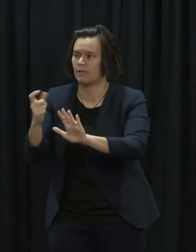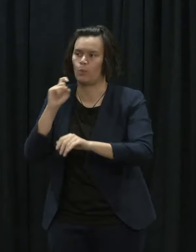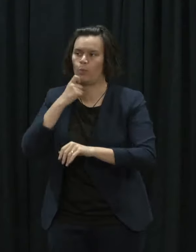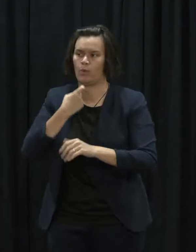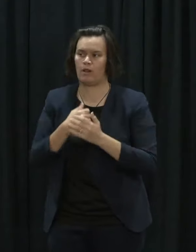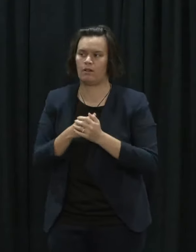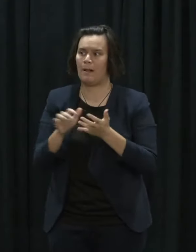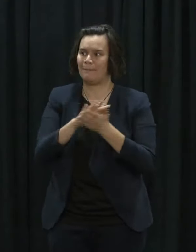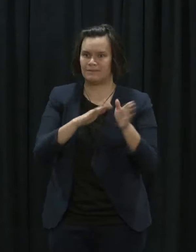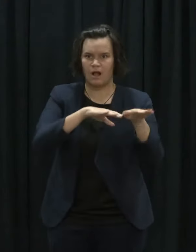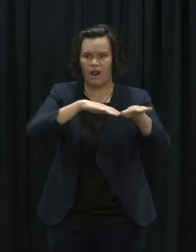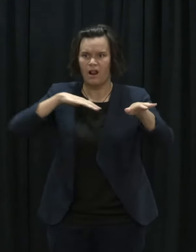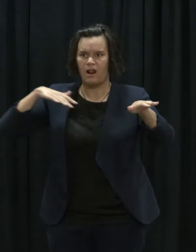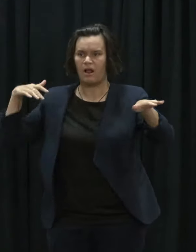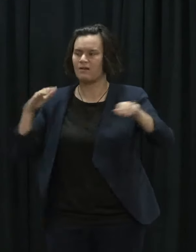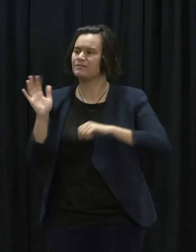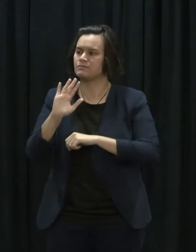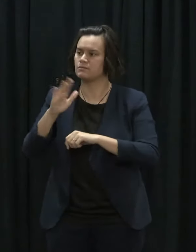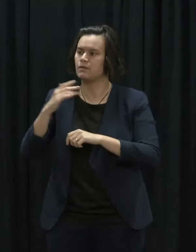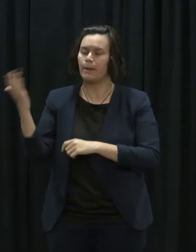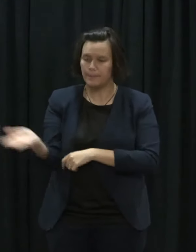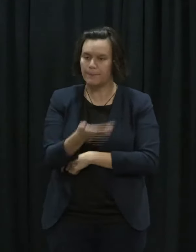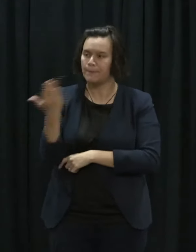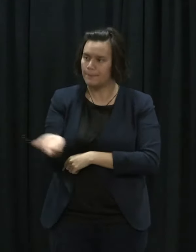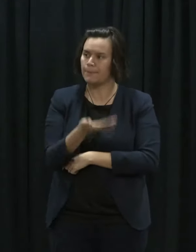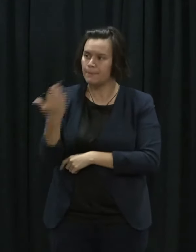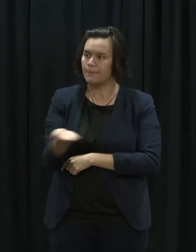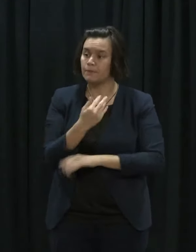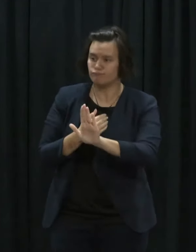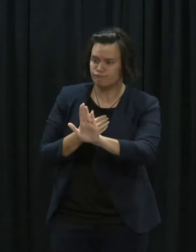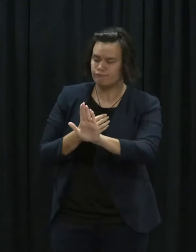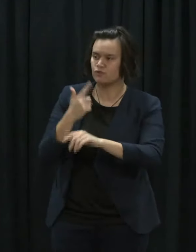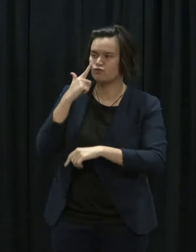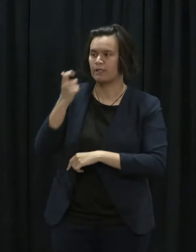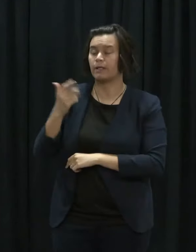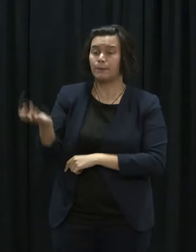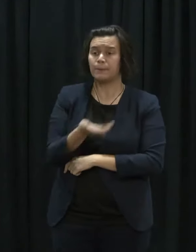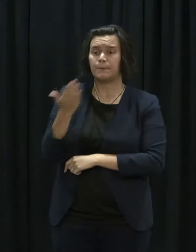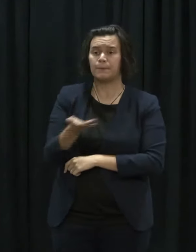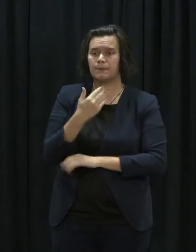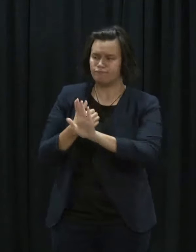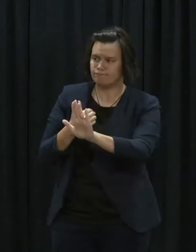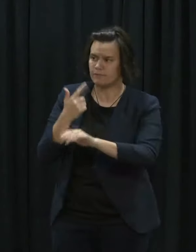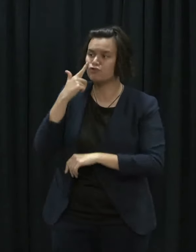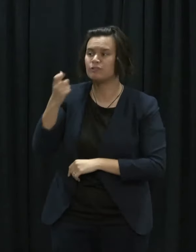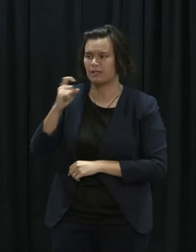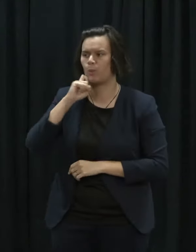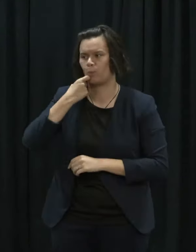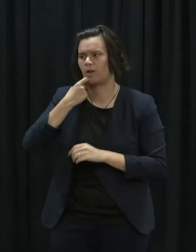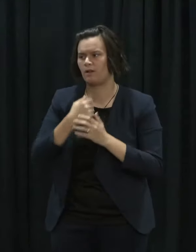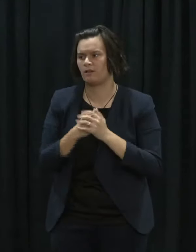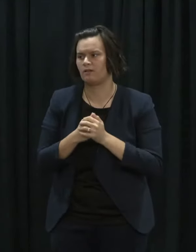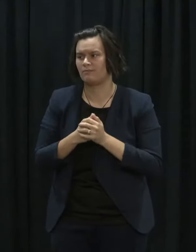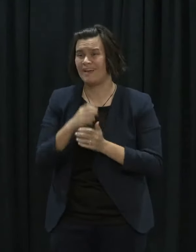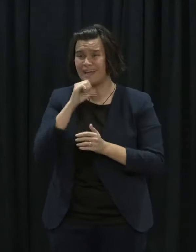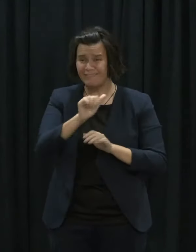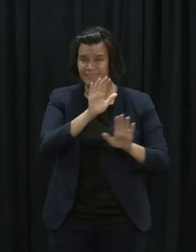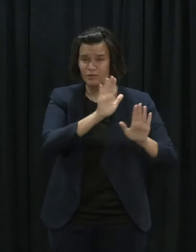maintain the flow of traffic. The way that you see them operate other clients compliance checks, they will be undertaking a similar approach,